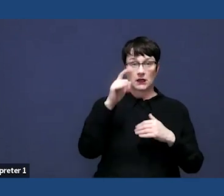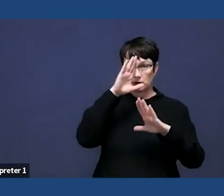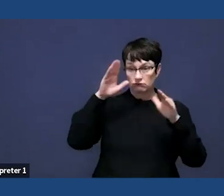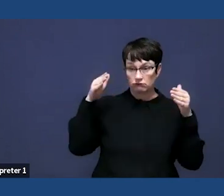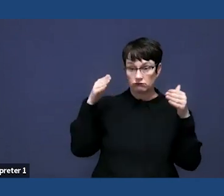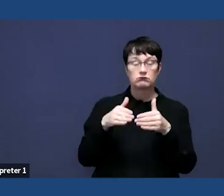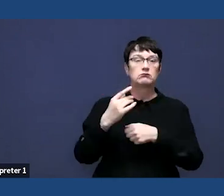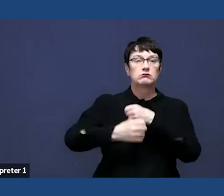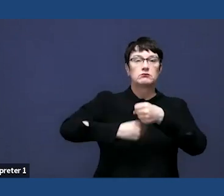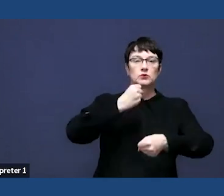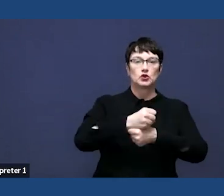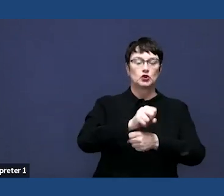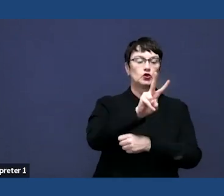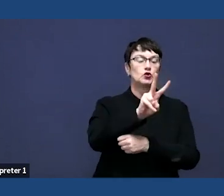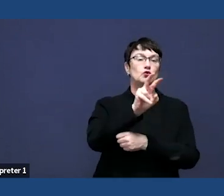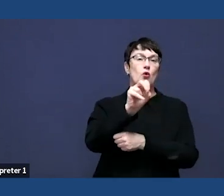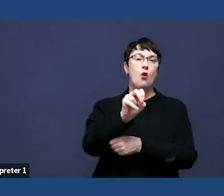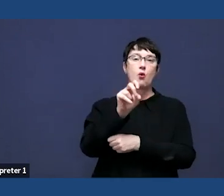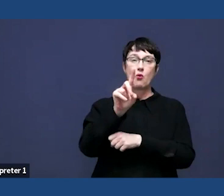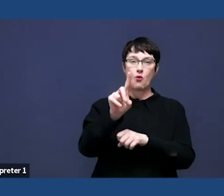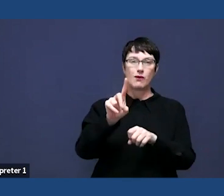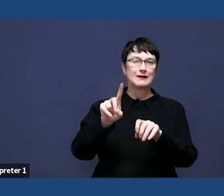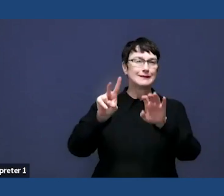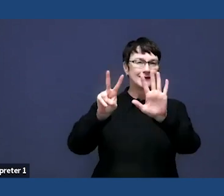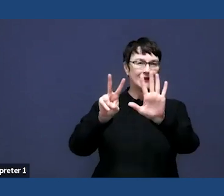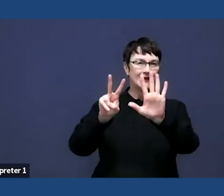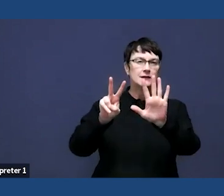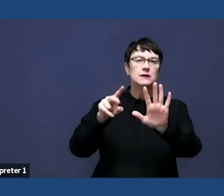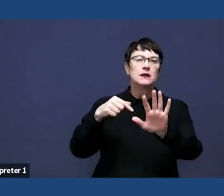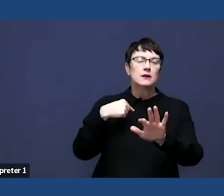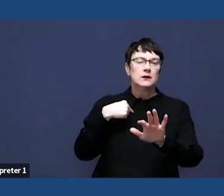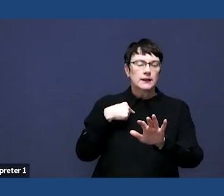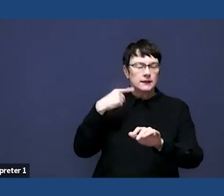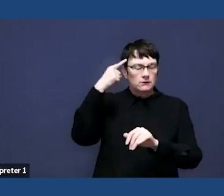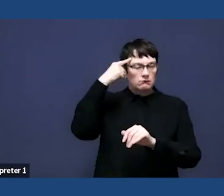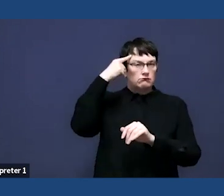approach and the care team that's involved in providing care to patients.